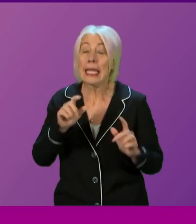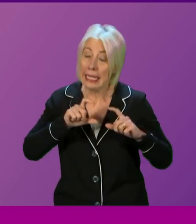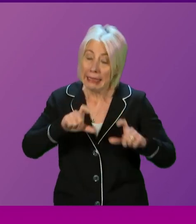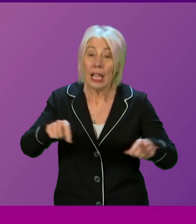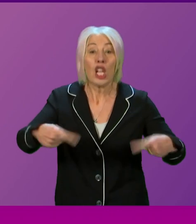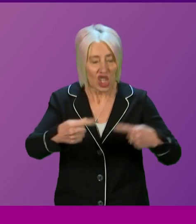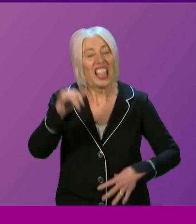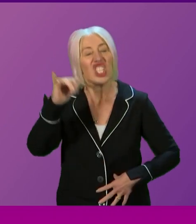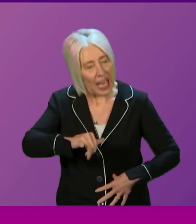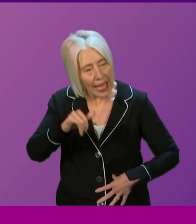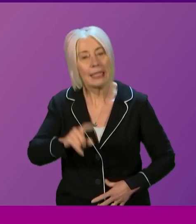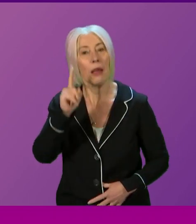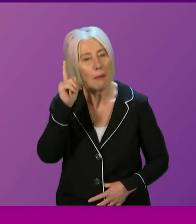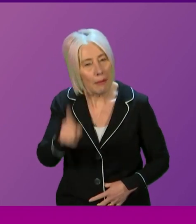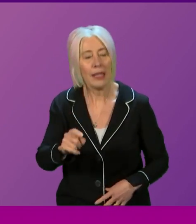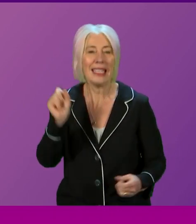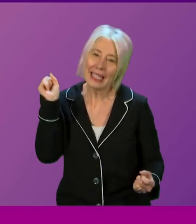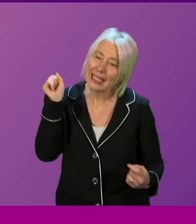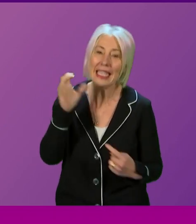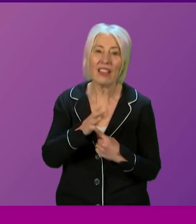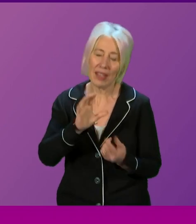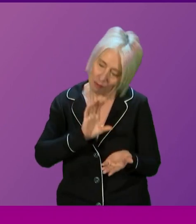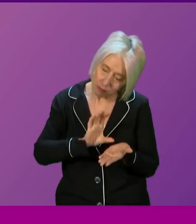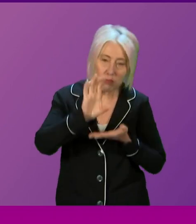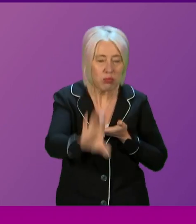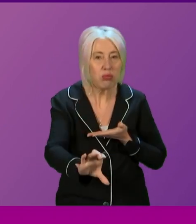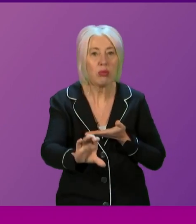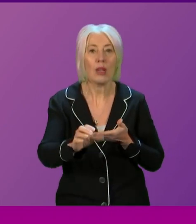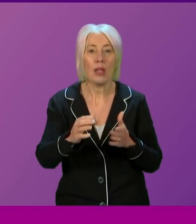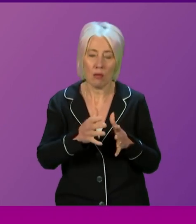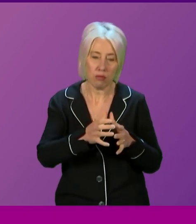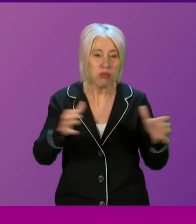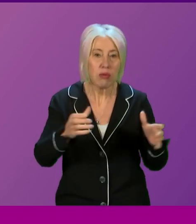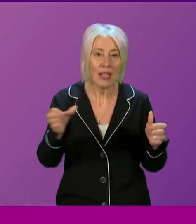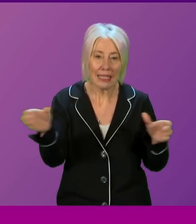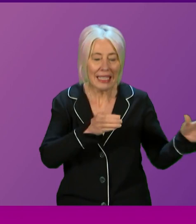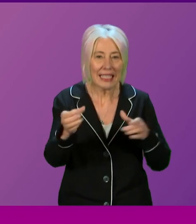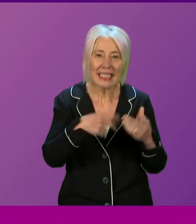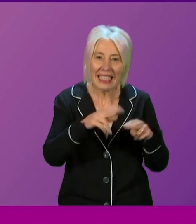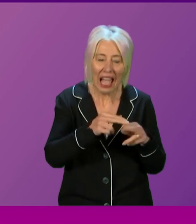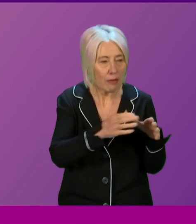No, but it does say that the significant investment—the increase in the workforce—is now having